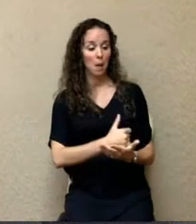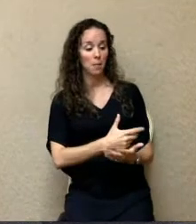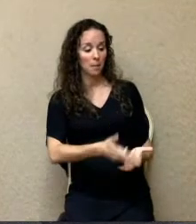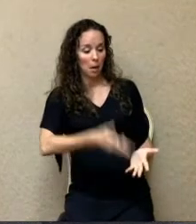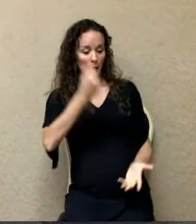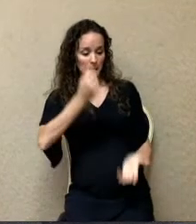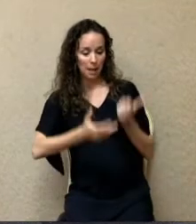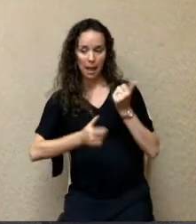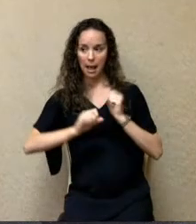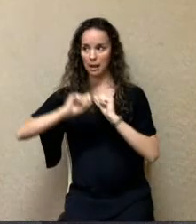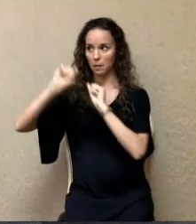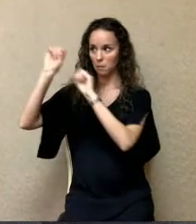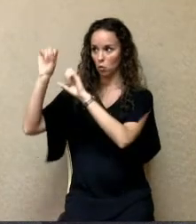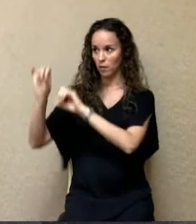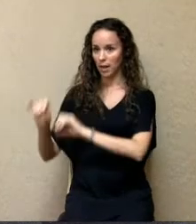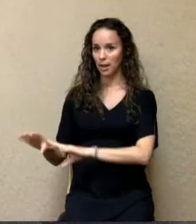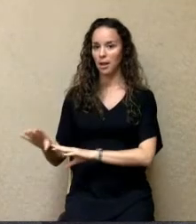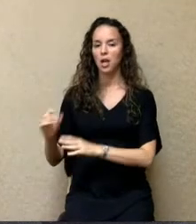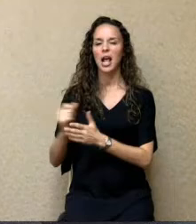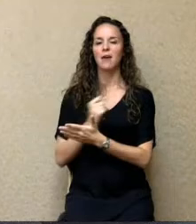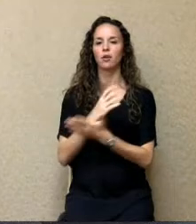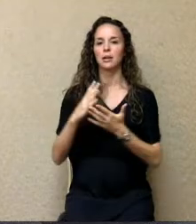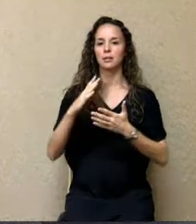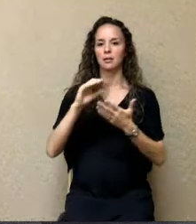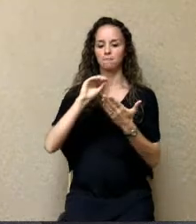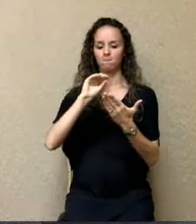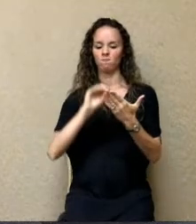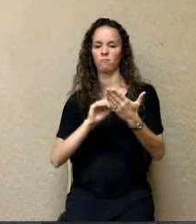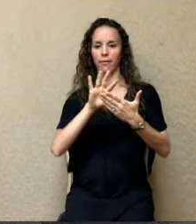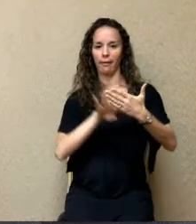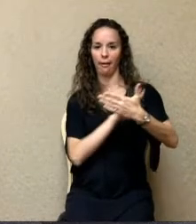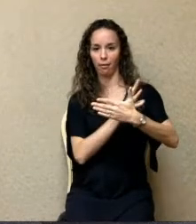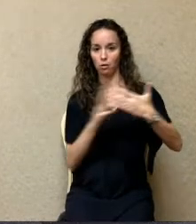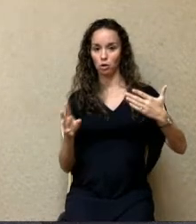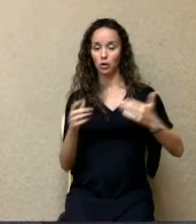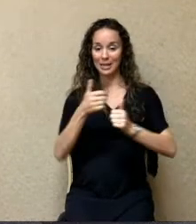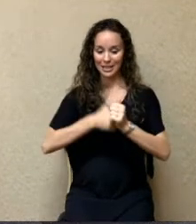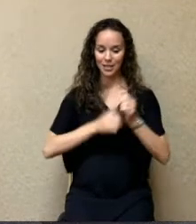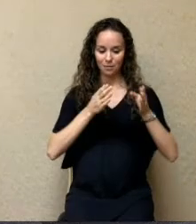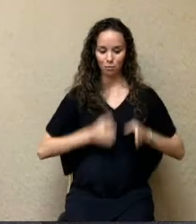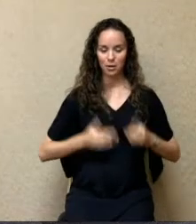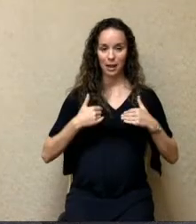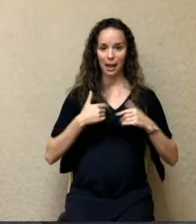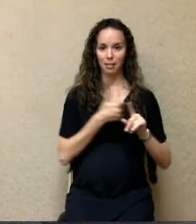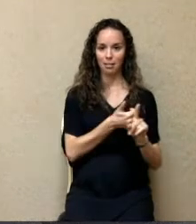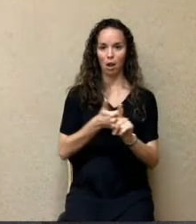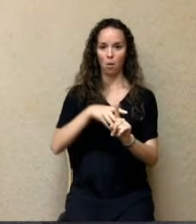So, everything was on this calendar and each one had their own calendar and they'd cross off the days